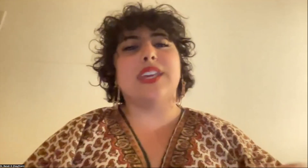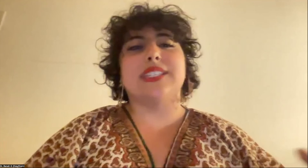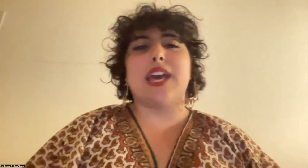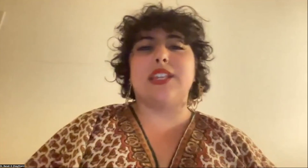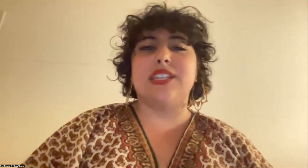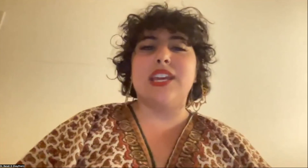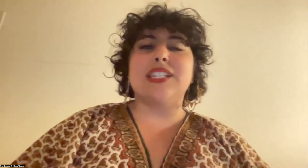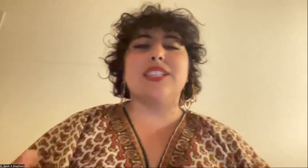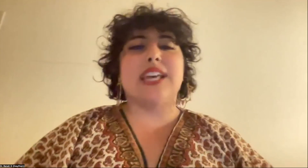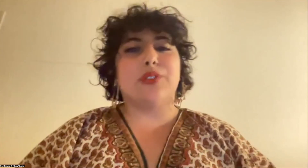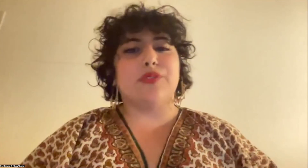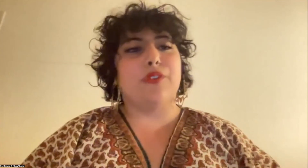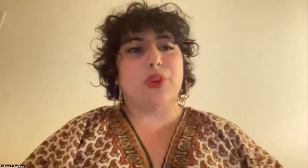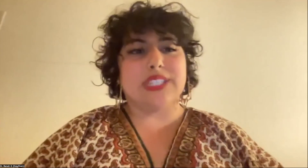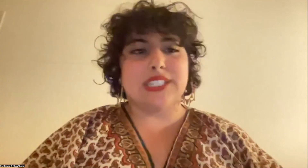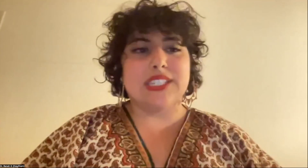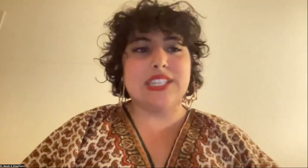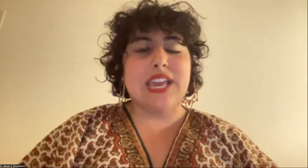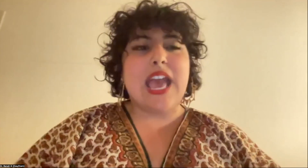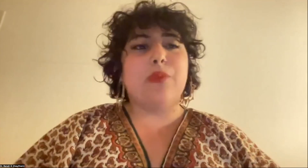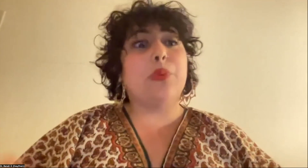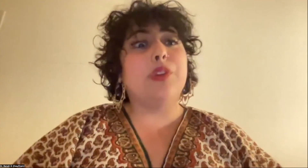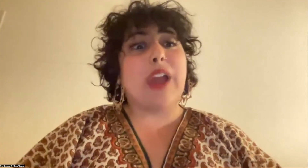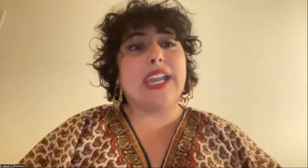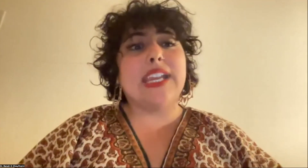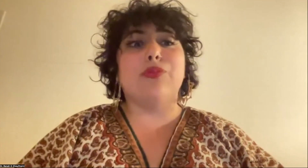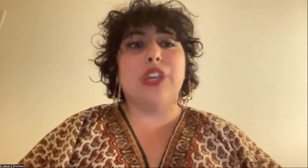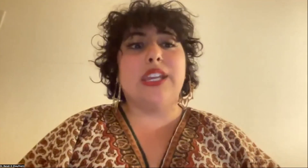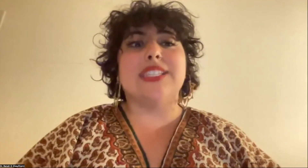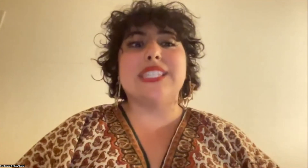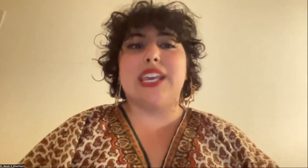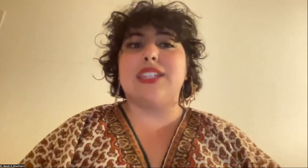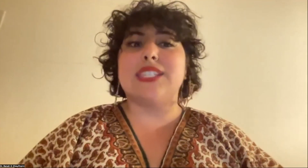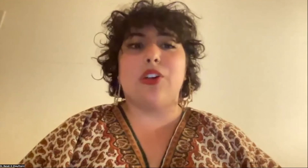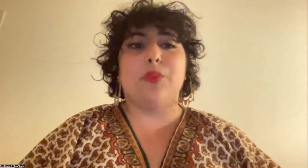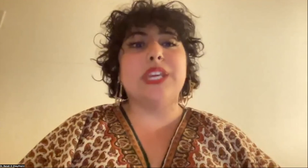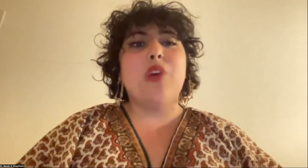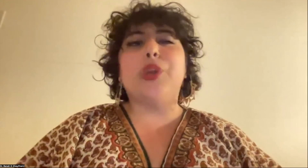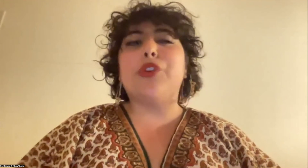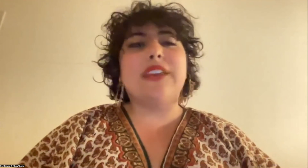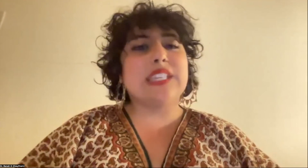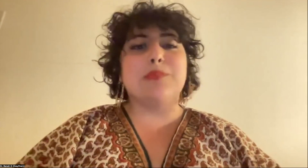his head to the sound of their voices. And when we write and read and sing and sculpt we create this